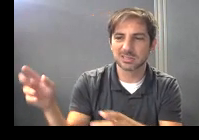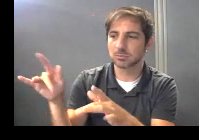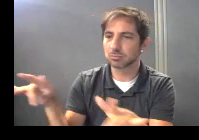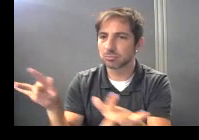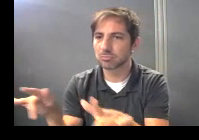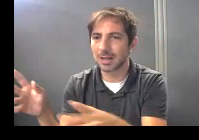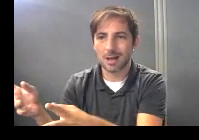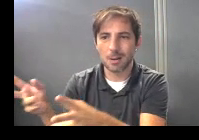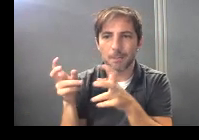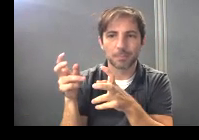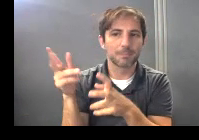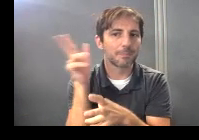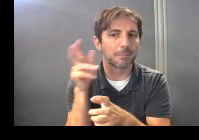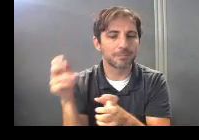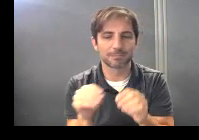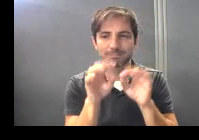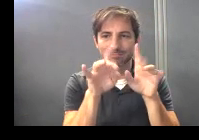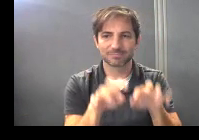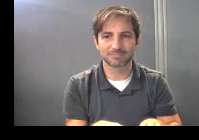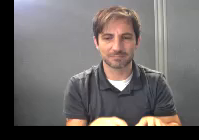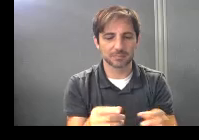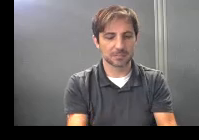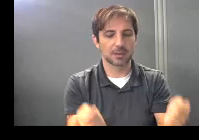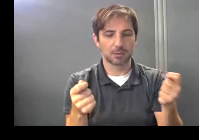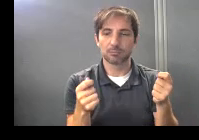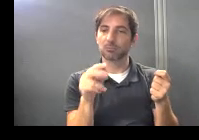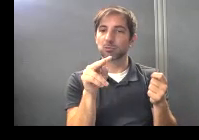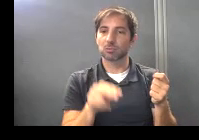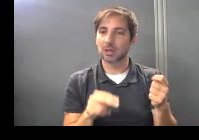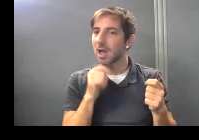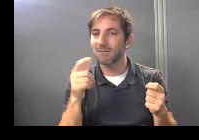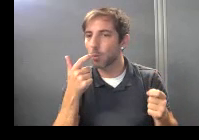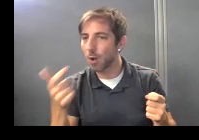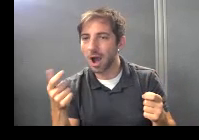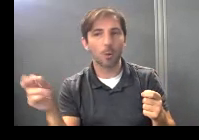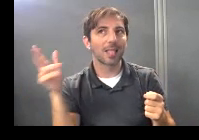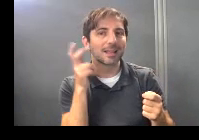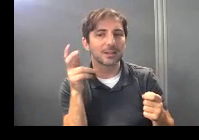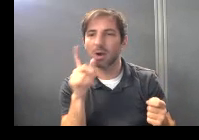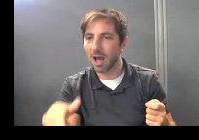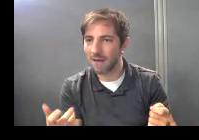THEY CAN GET THE TEXT. THIS IS AN IMAGE FROM AN EVENT -- I TOOK THE